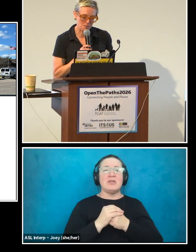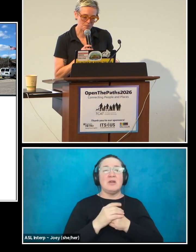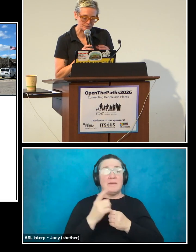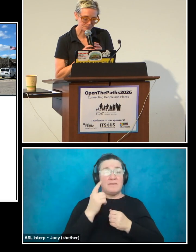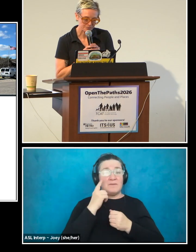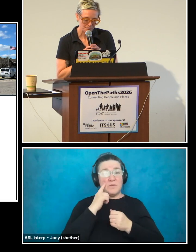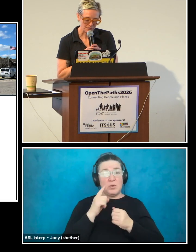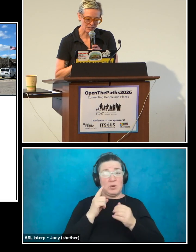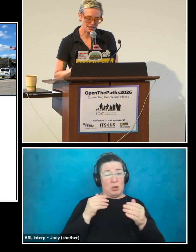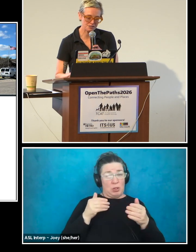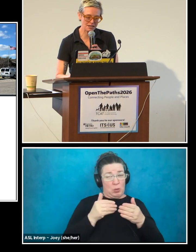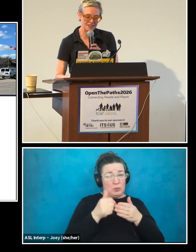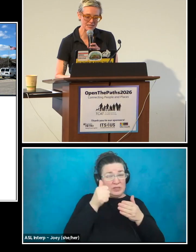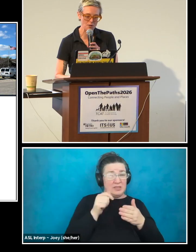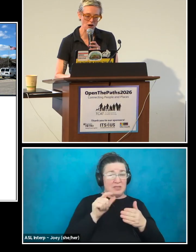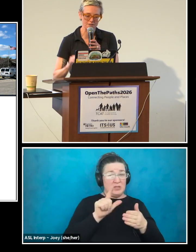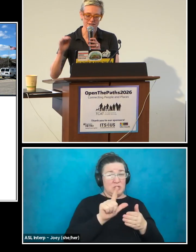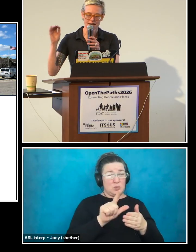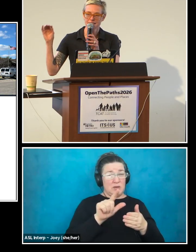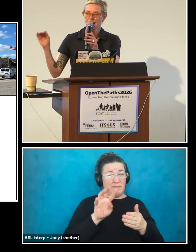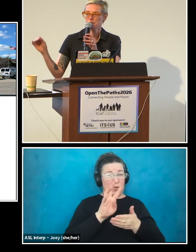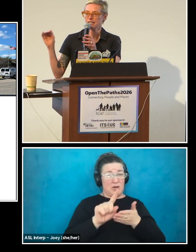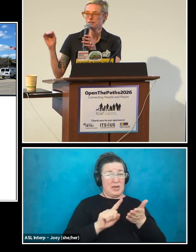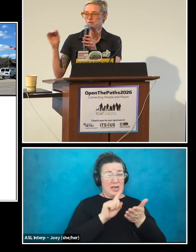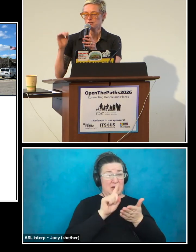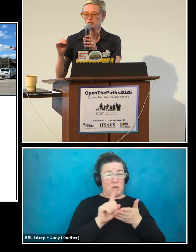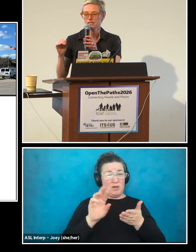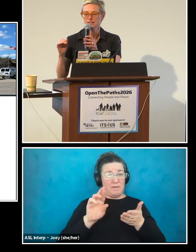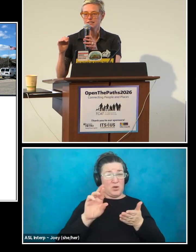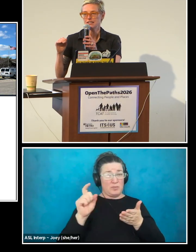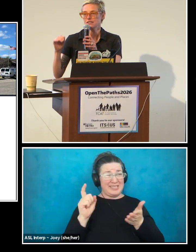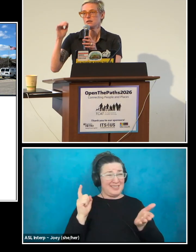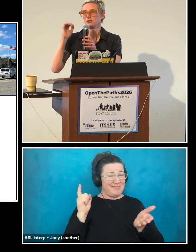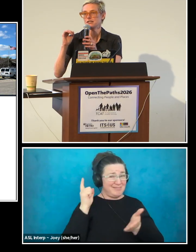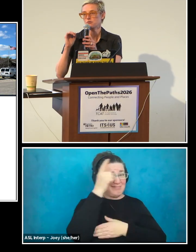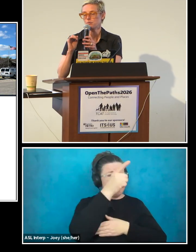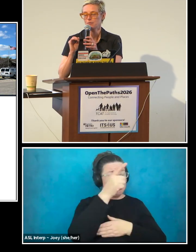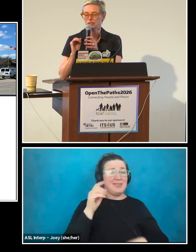um, so that that's part of it, right? Is how do we get those services into the places where people